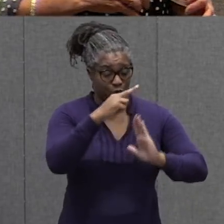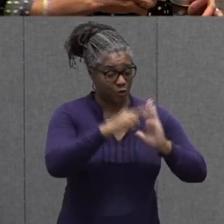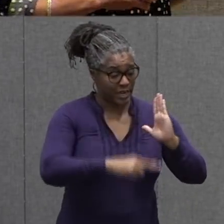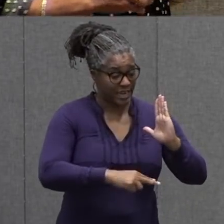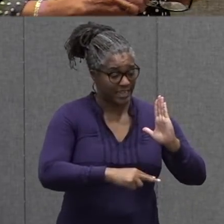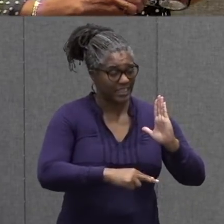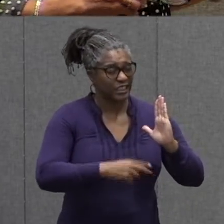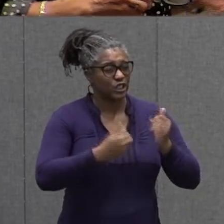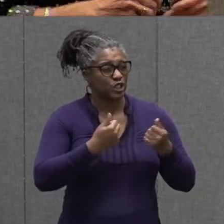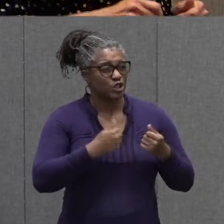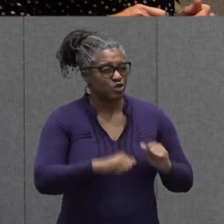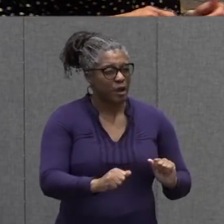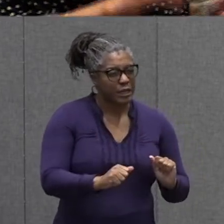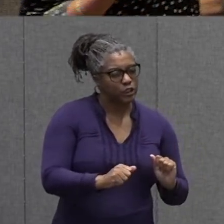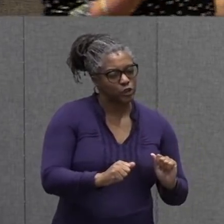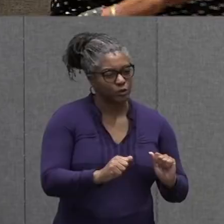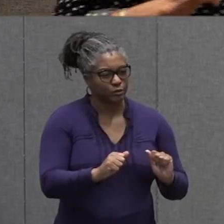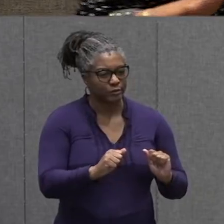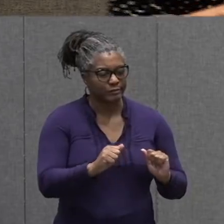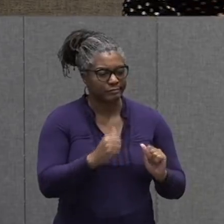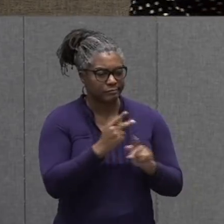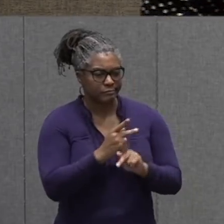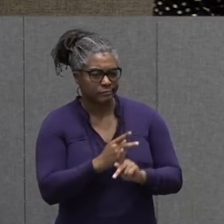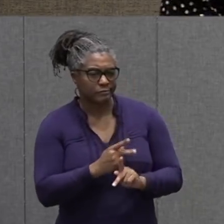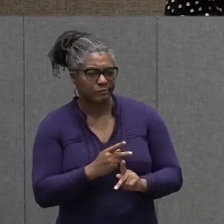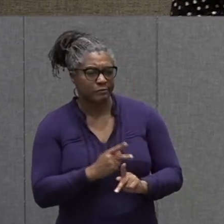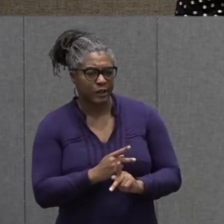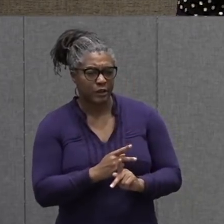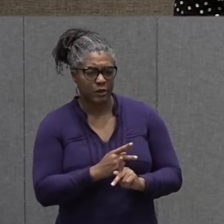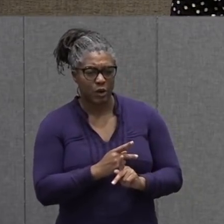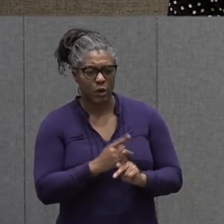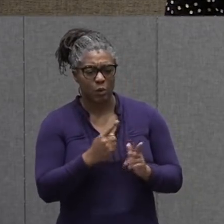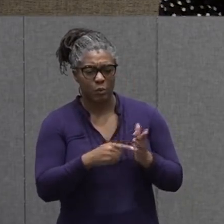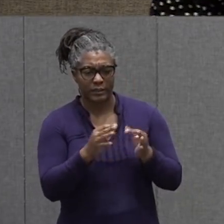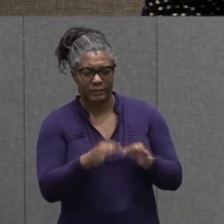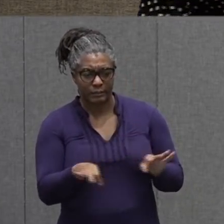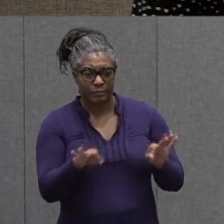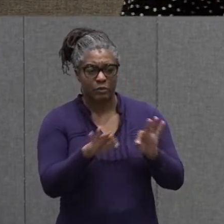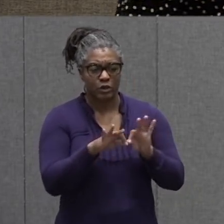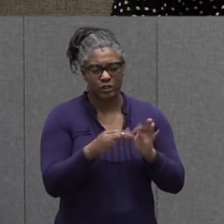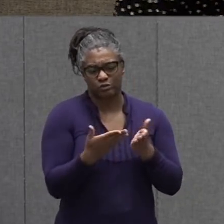of the article. So now you have the main idea talking about how seeds